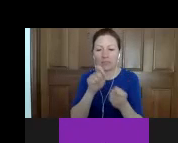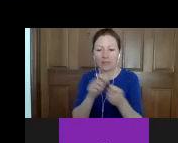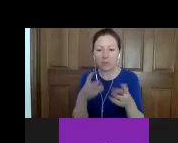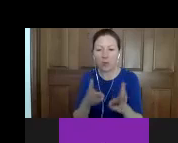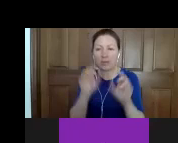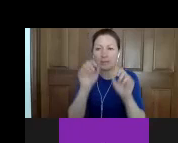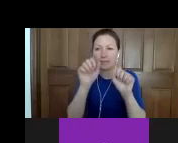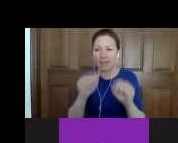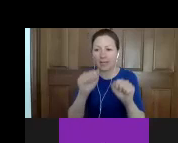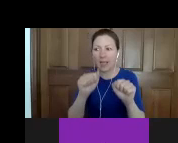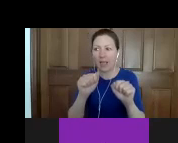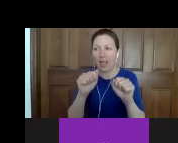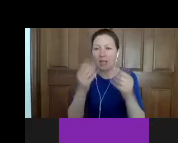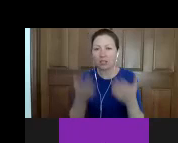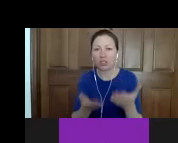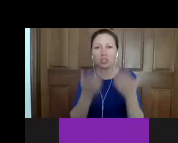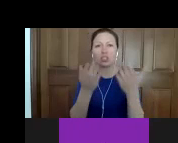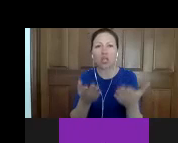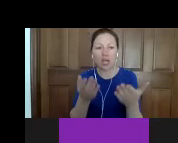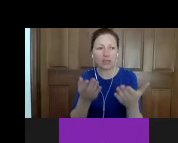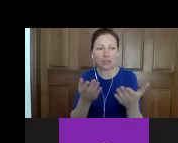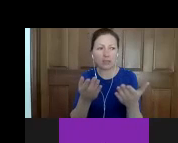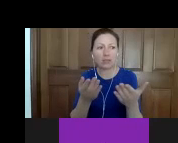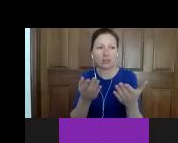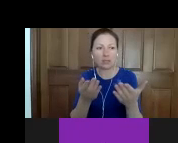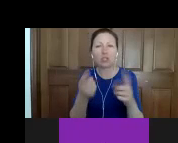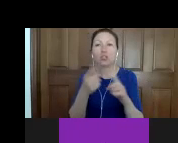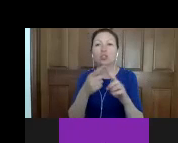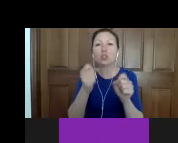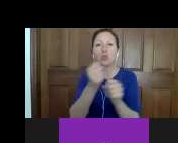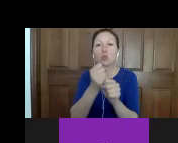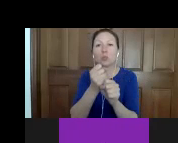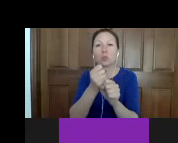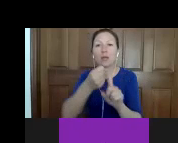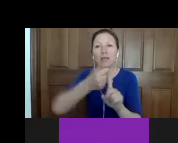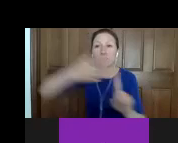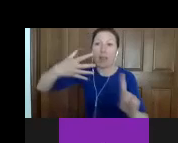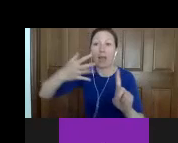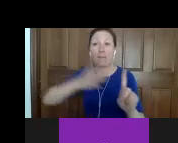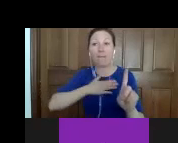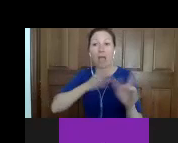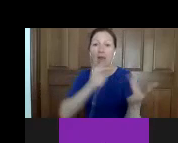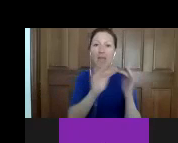to grow my network? That's been upvoted. So, again, identify some professional associations.